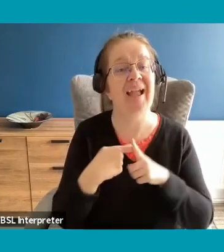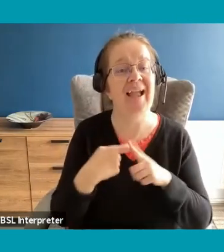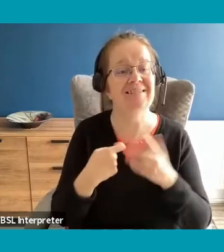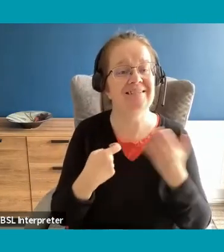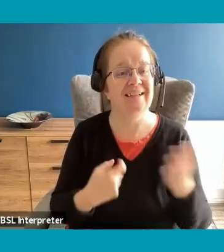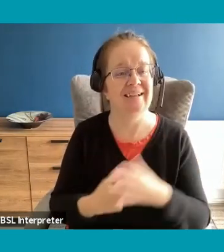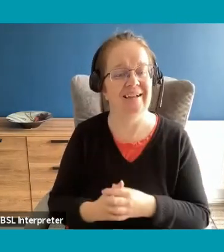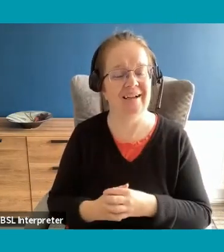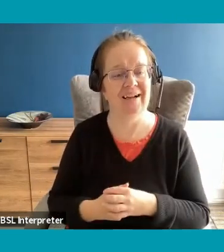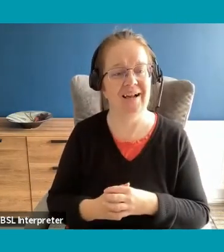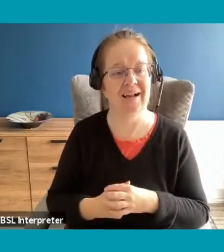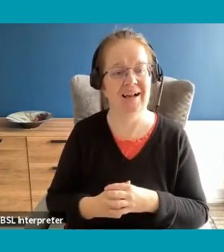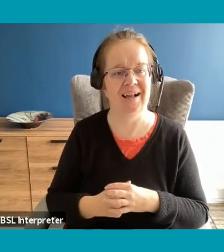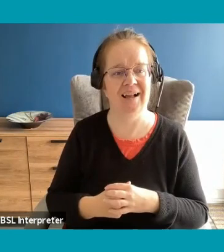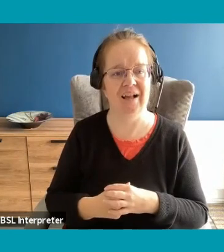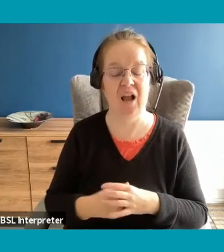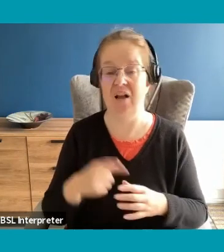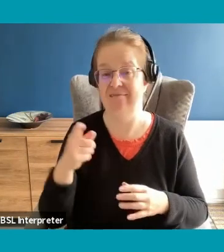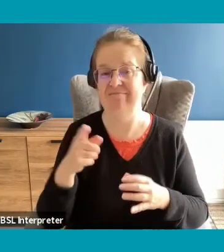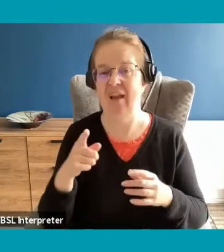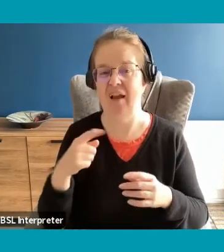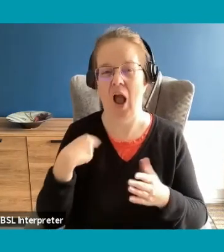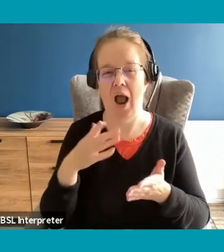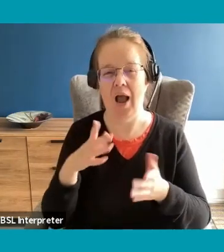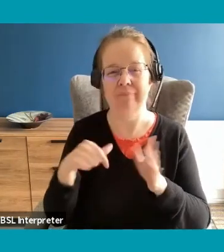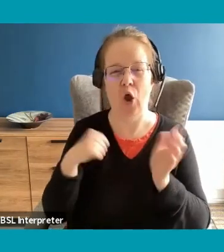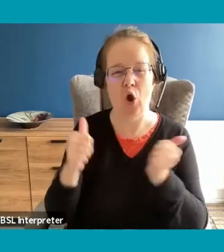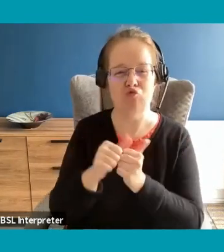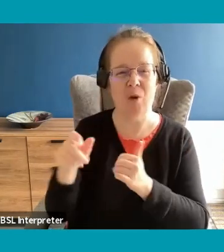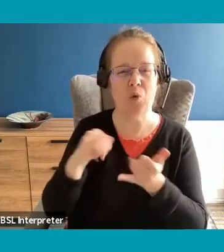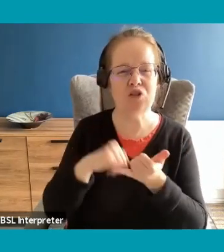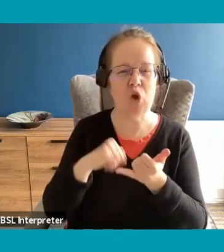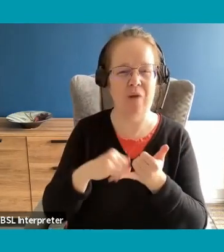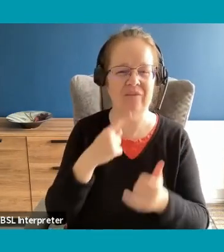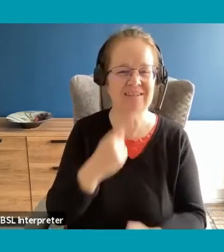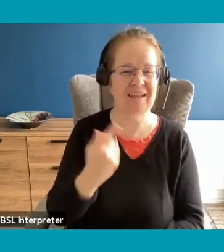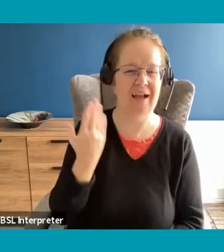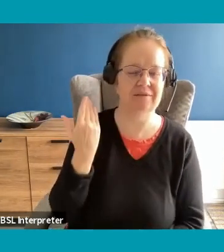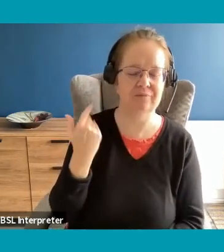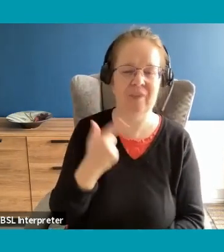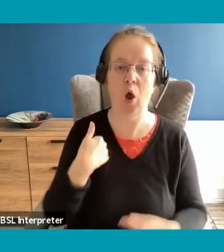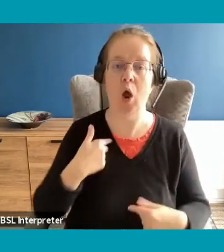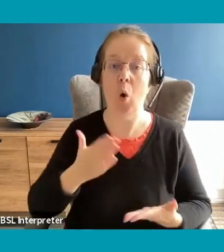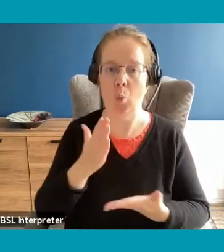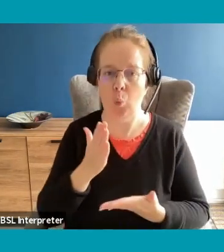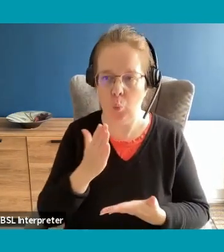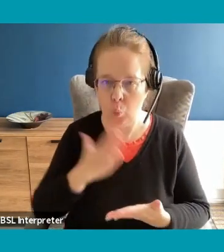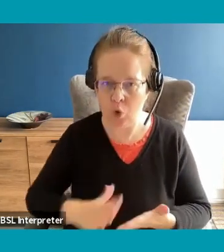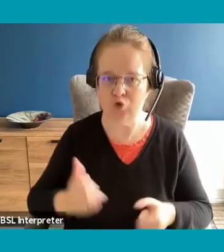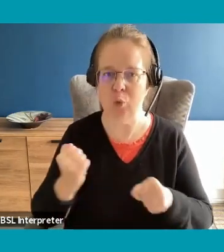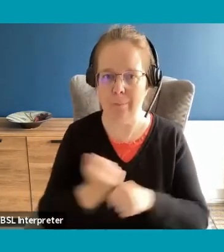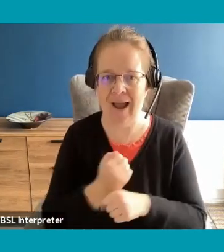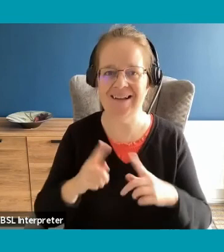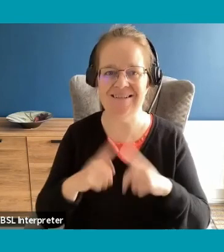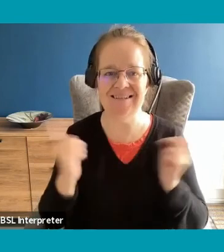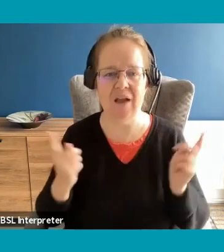I think it sort of mirrors what Sophie said it you know, in a way that you know we actually want to make a difference. You know we're not just saying